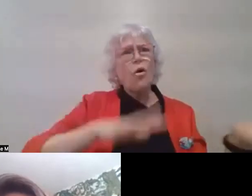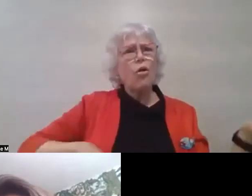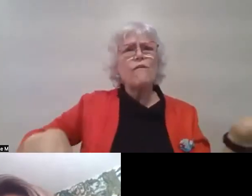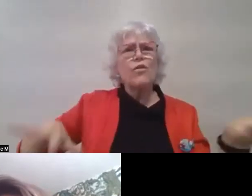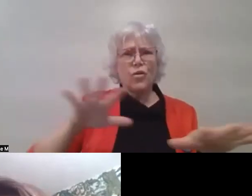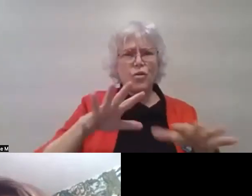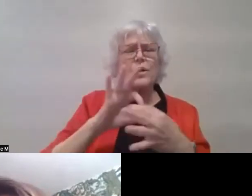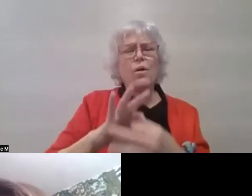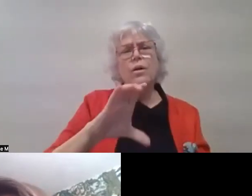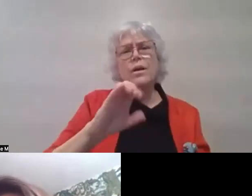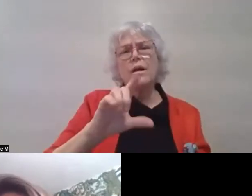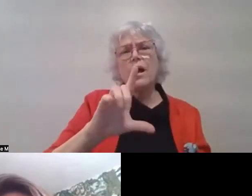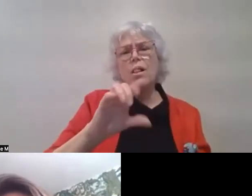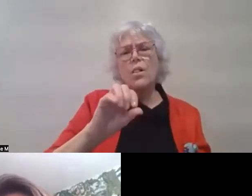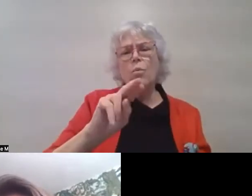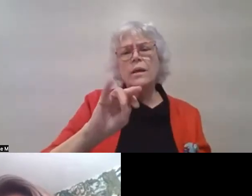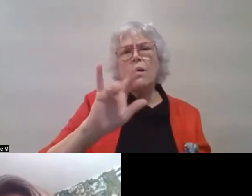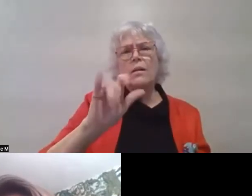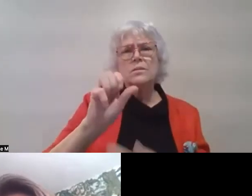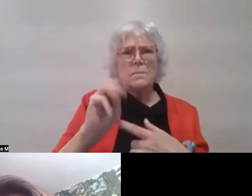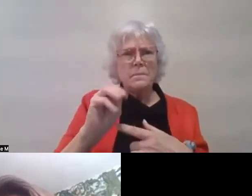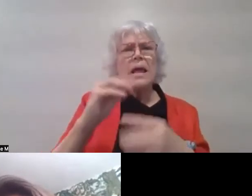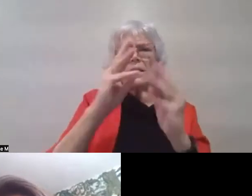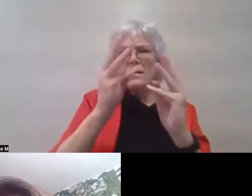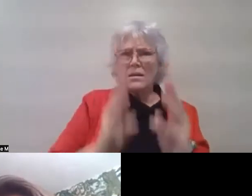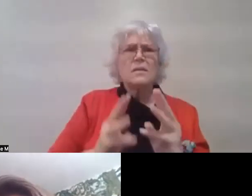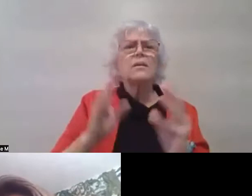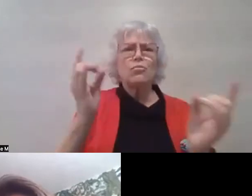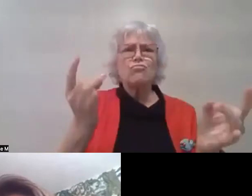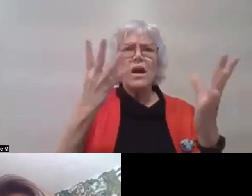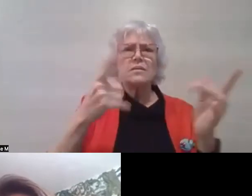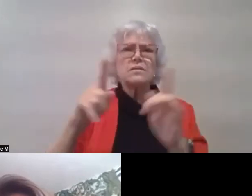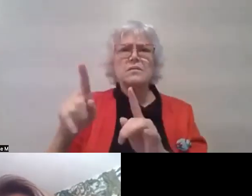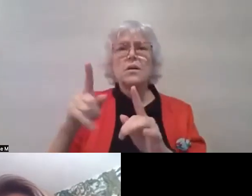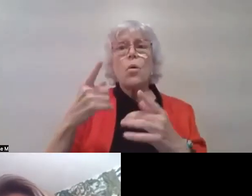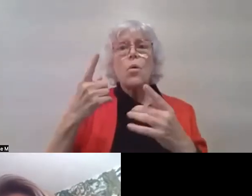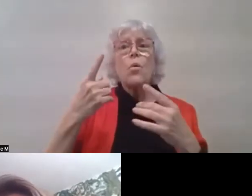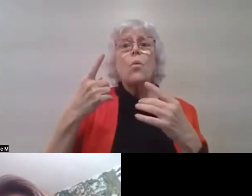ecological crisis, because once we perceive it you cannot